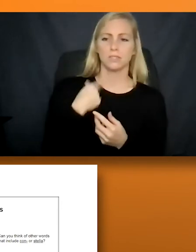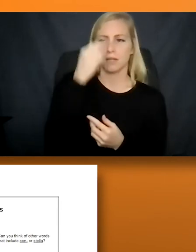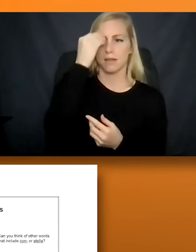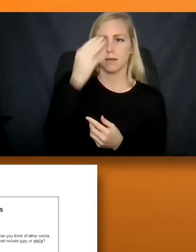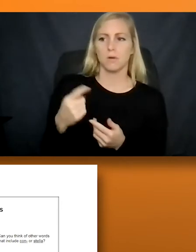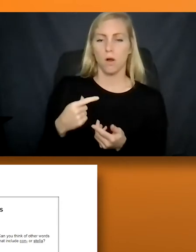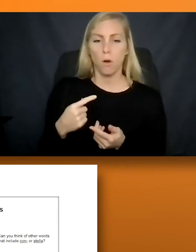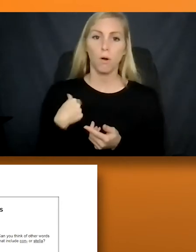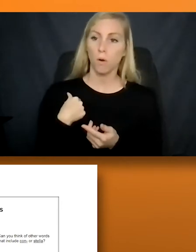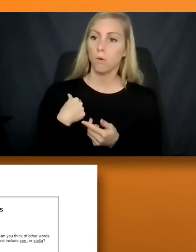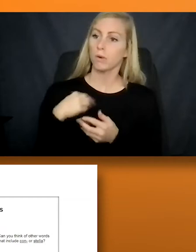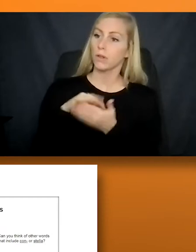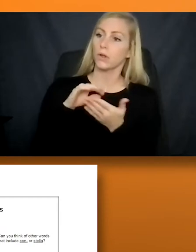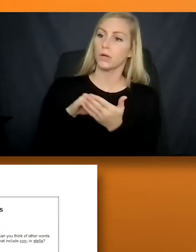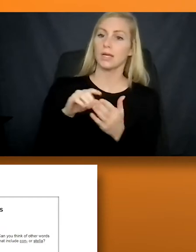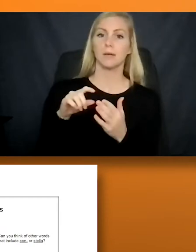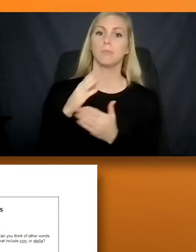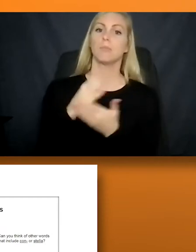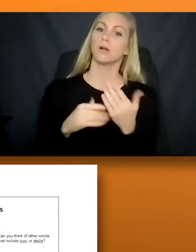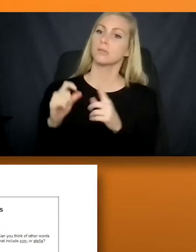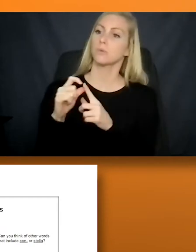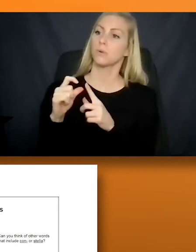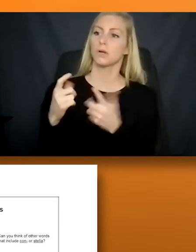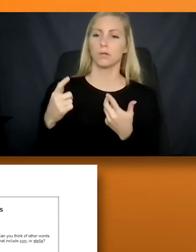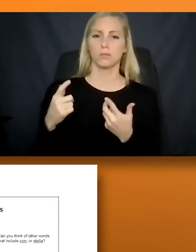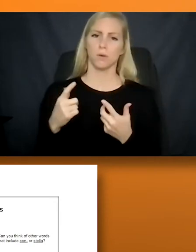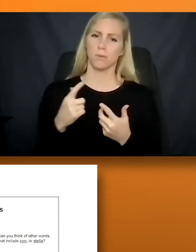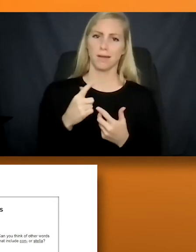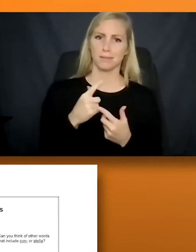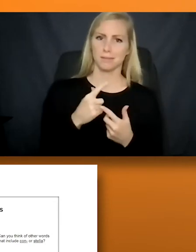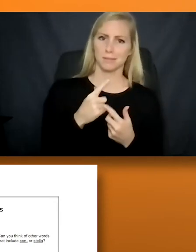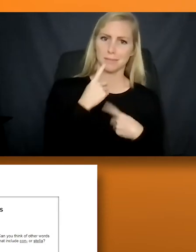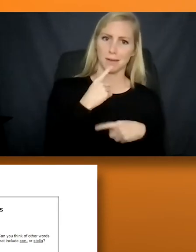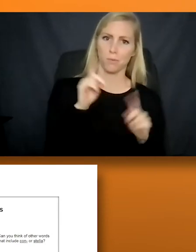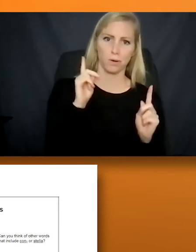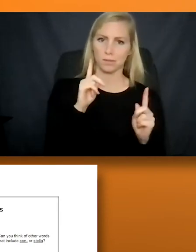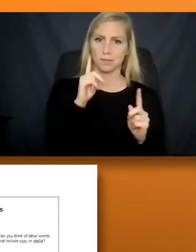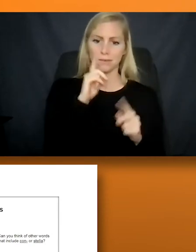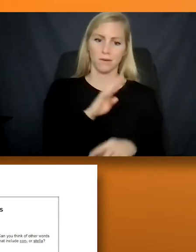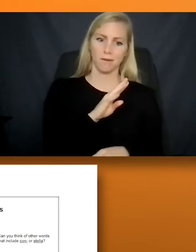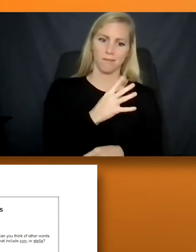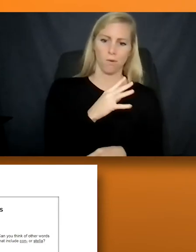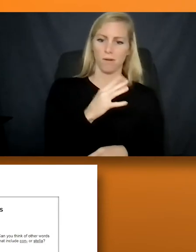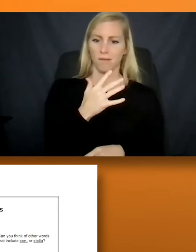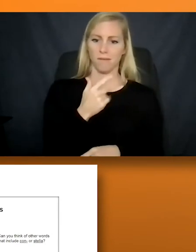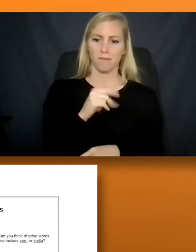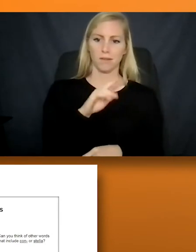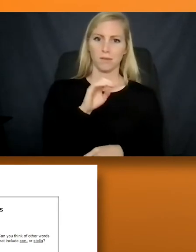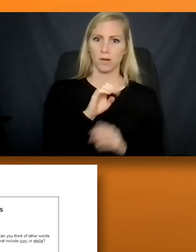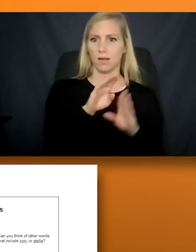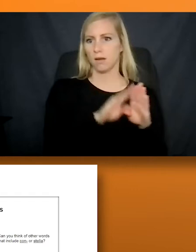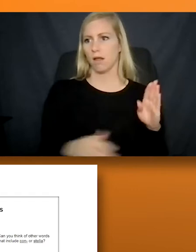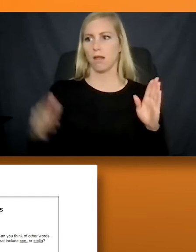and that's worked fine for college level all the way down to like fourth or fifth grade. You break up the word for them, showing them how it's broken up.